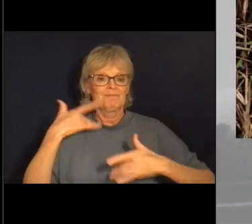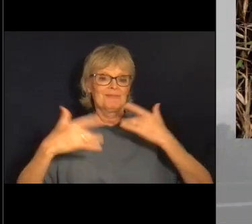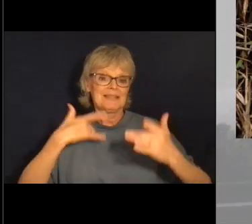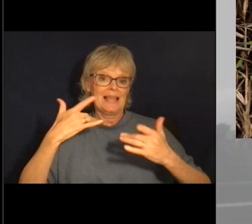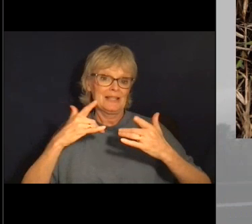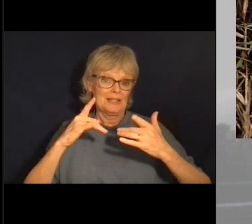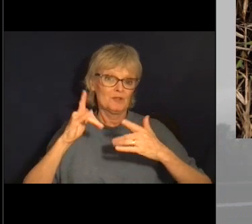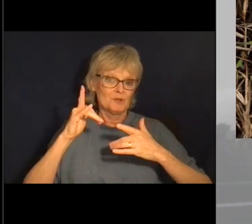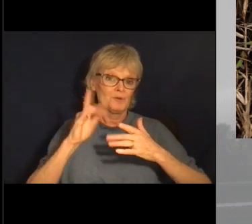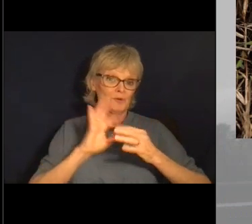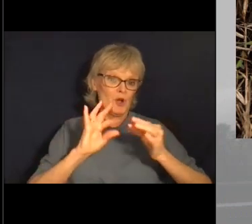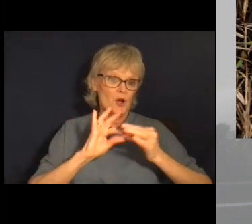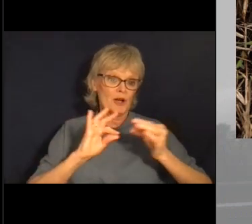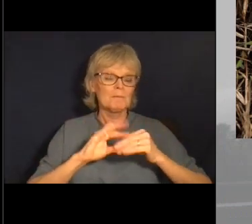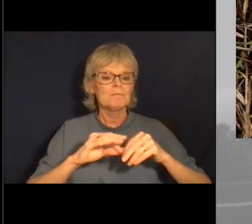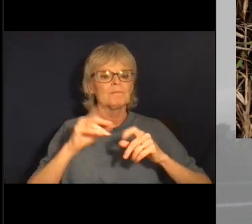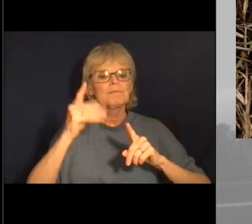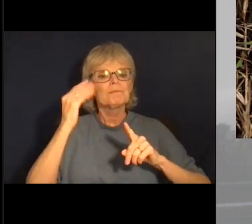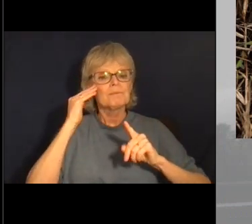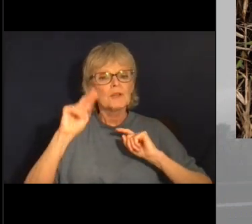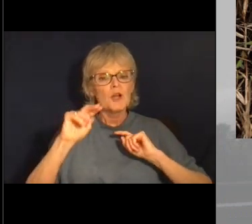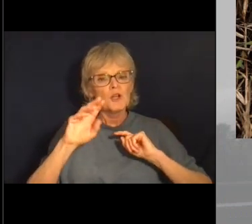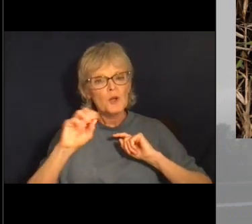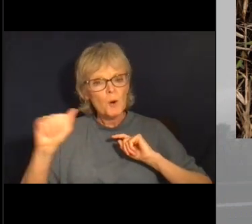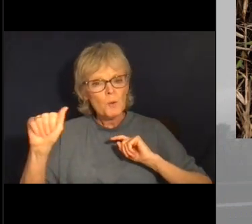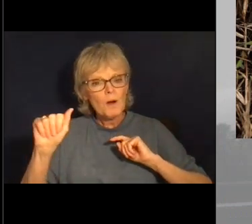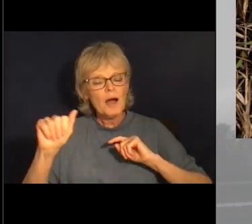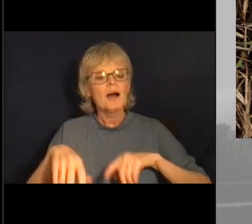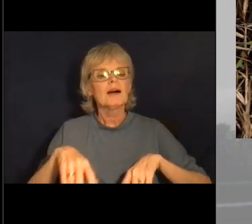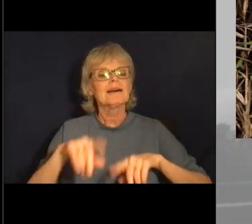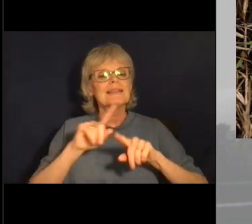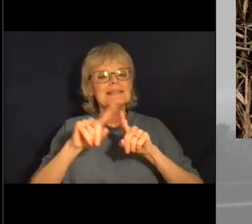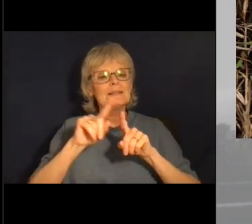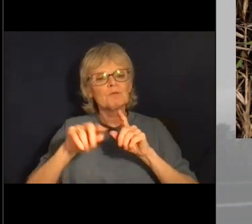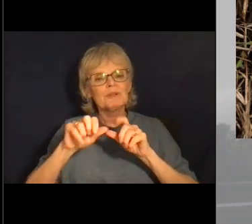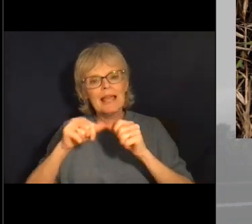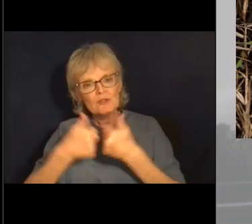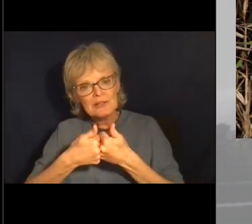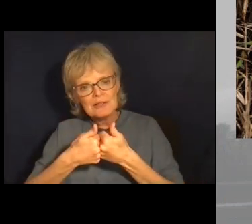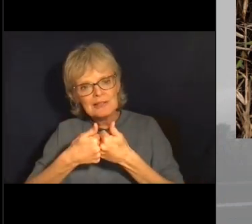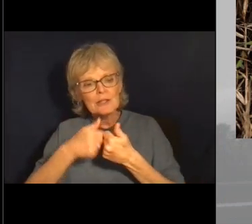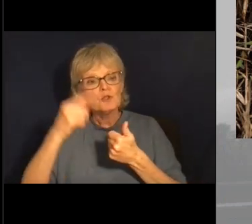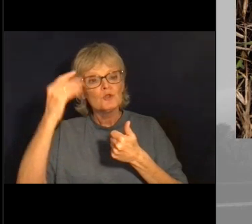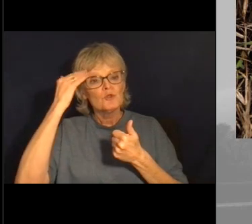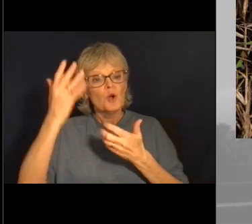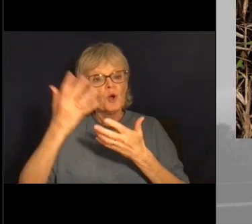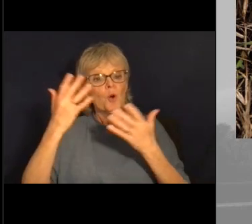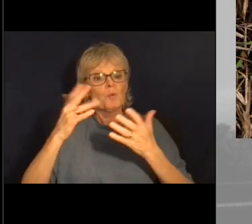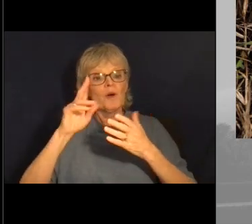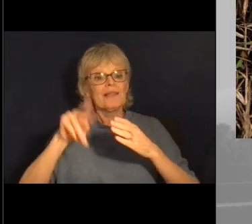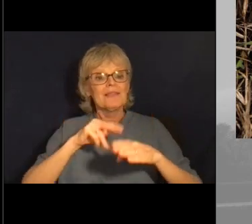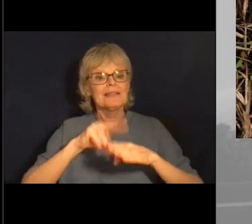So if you're familiar at all with NOAA or with some of the different line agencies, or maybe even you know what the National Severe Storms Laboratory is,